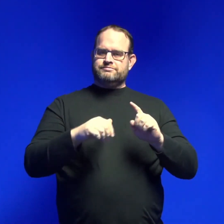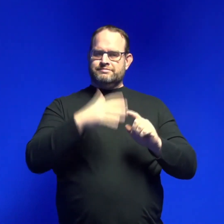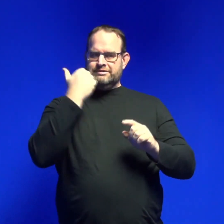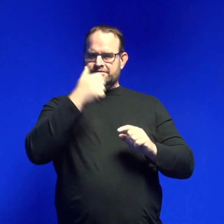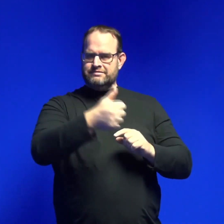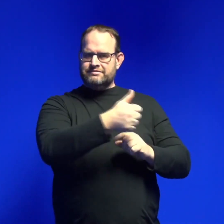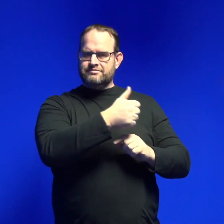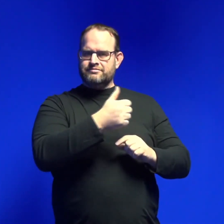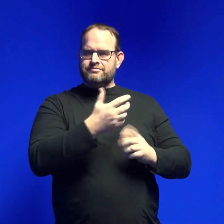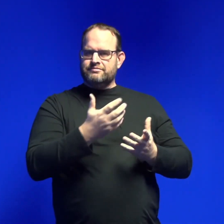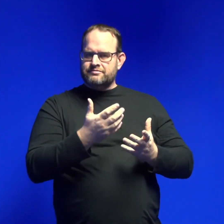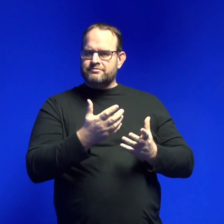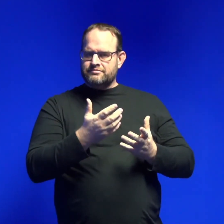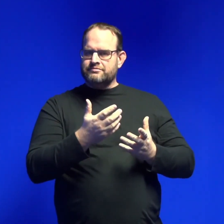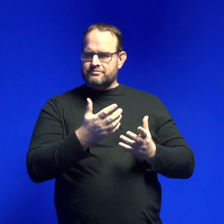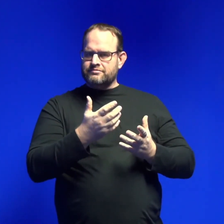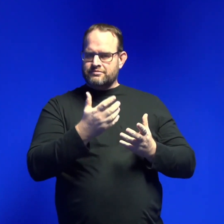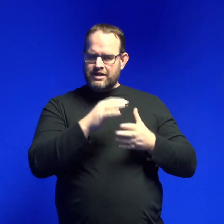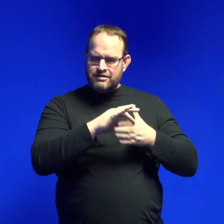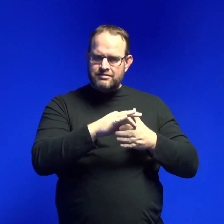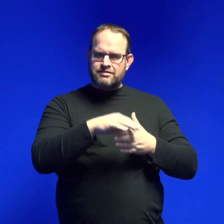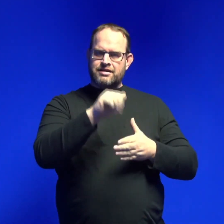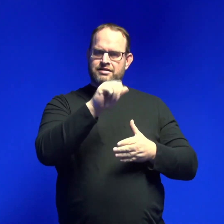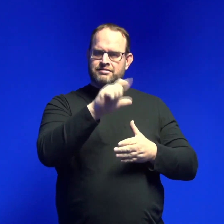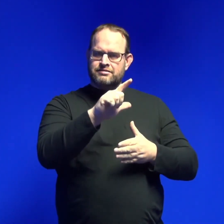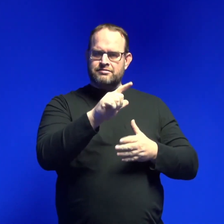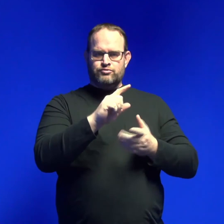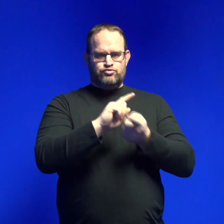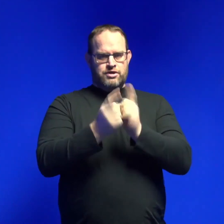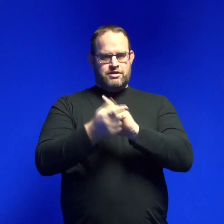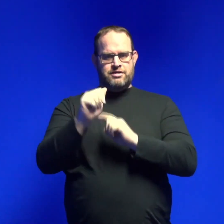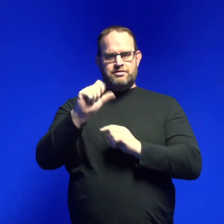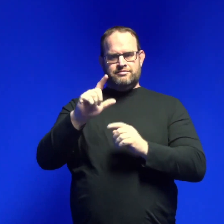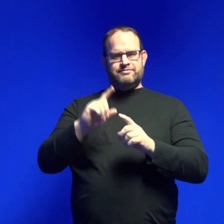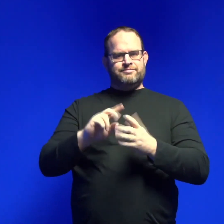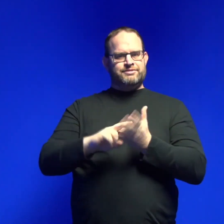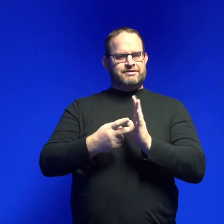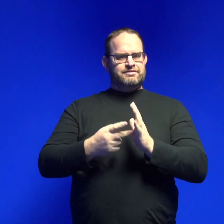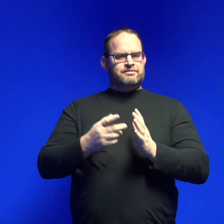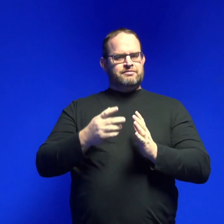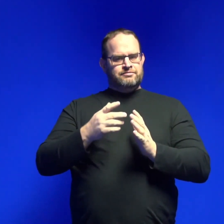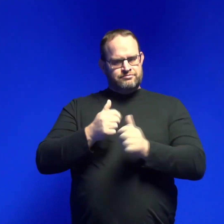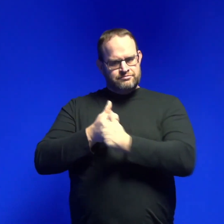This is a complicated task due to the content involved in those assessment tools.